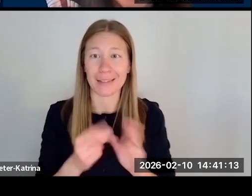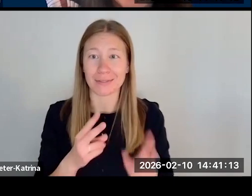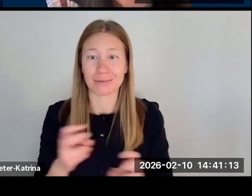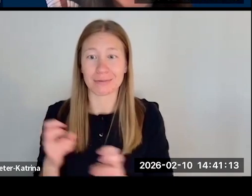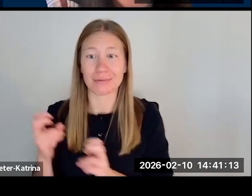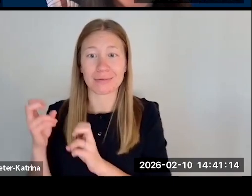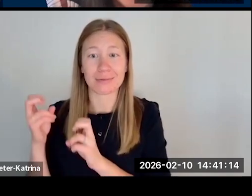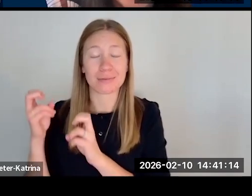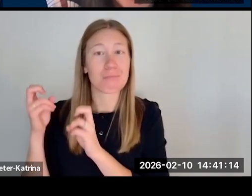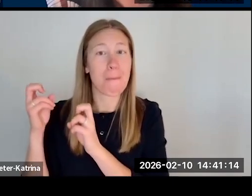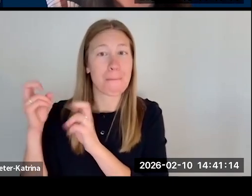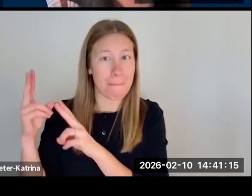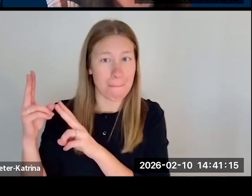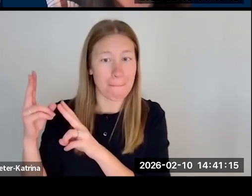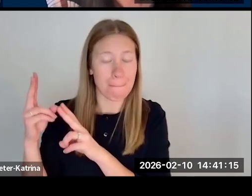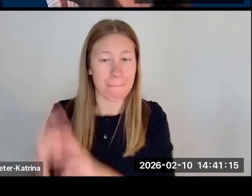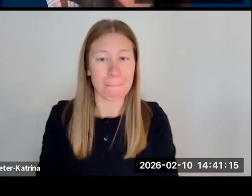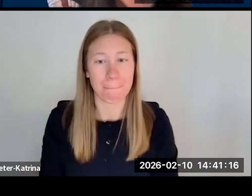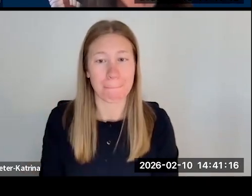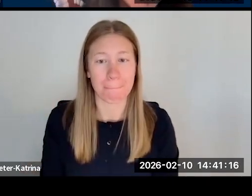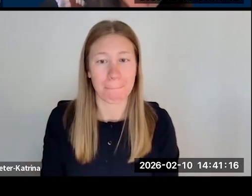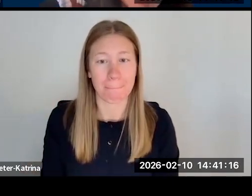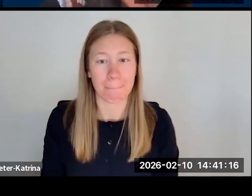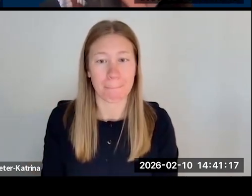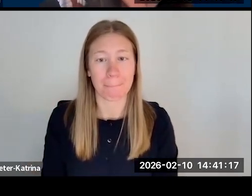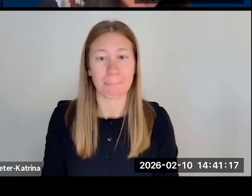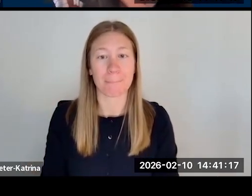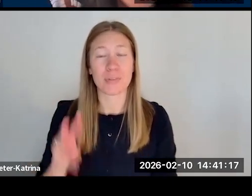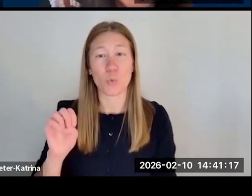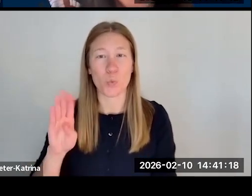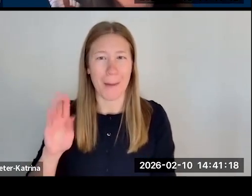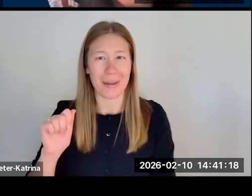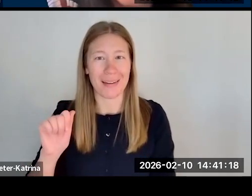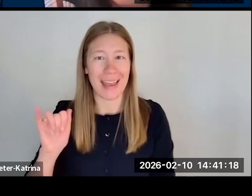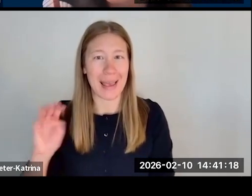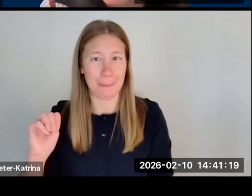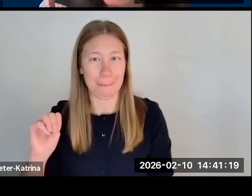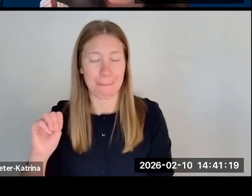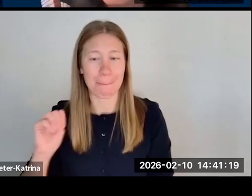go over to the Web Aim contrast checker and just paste it in